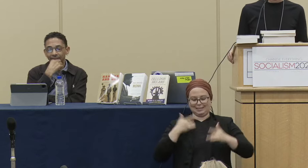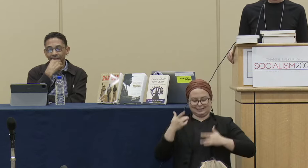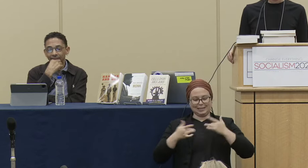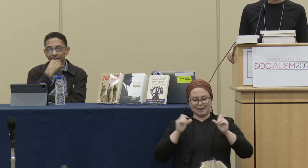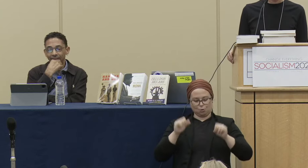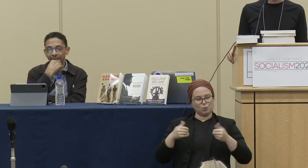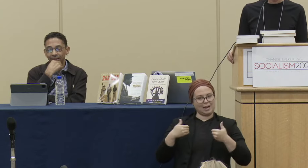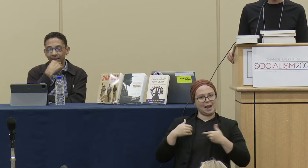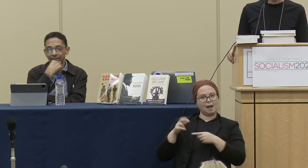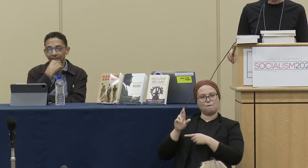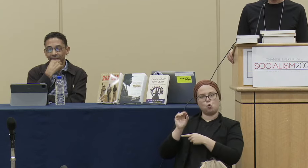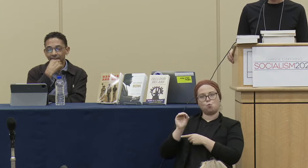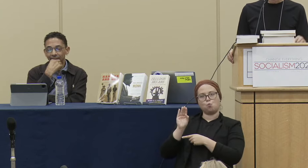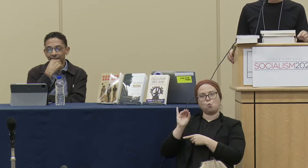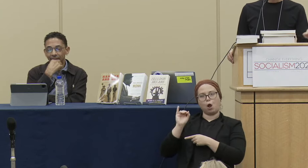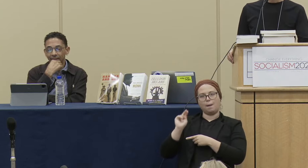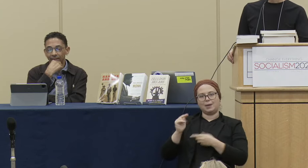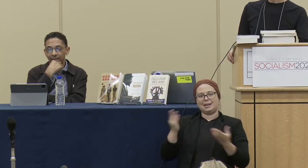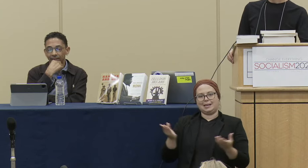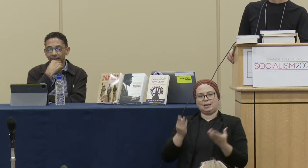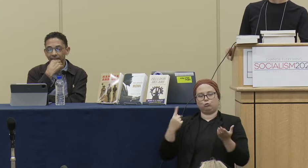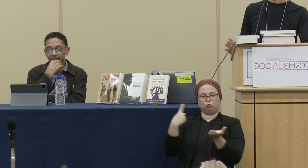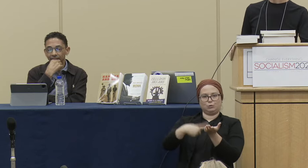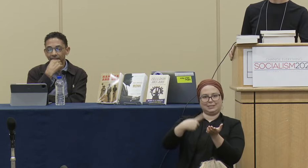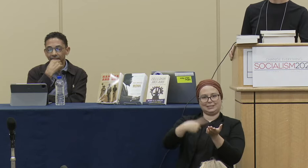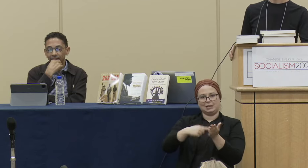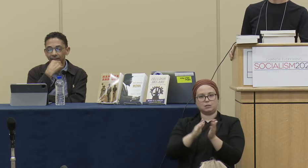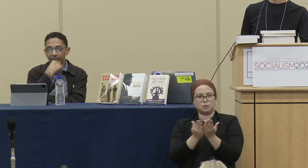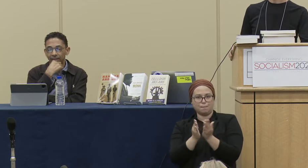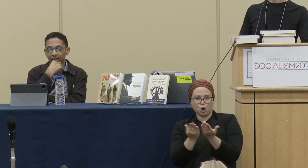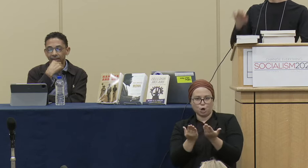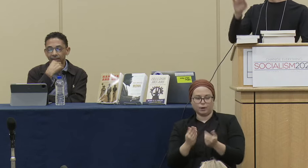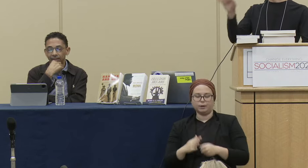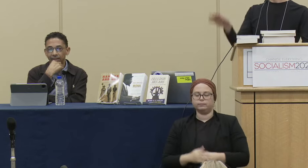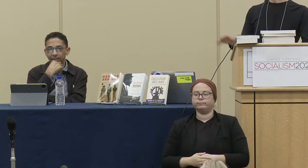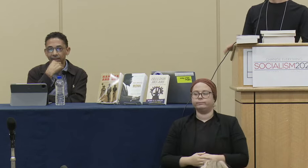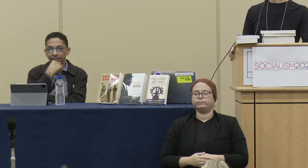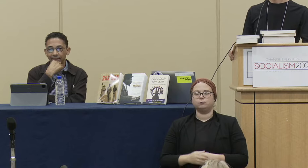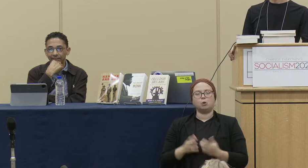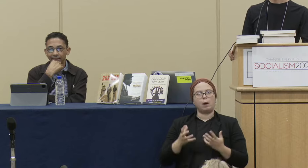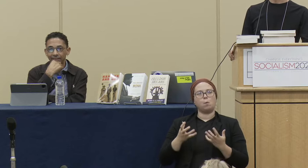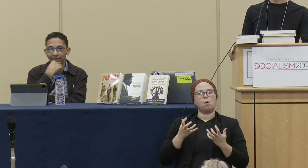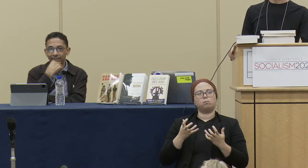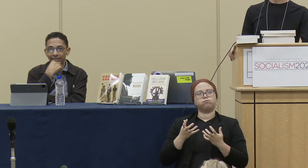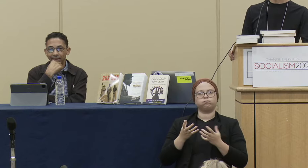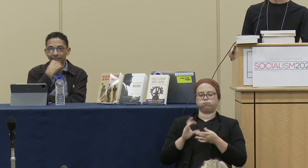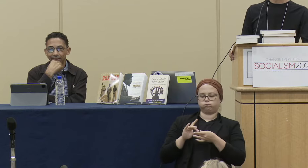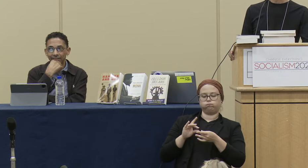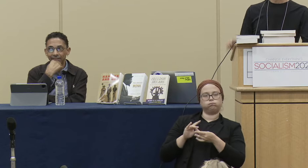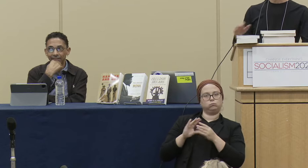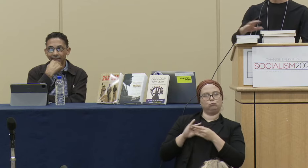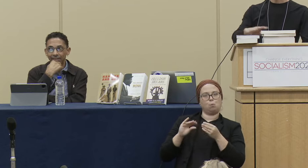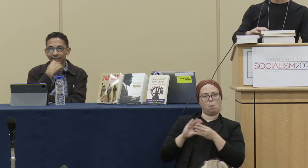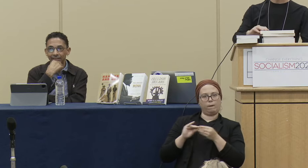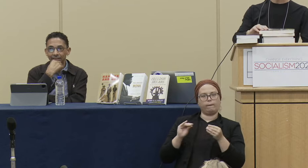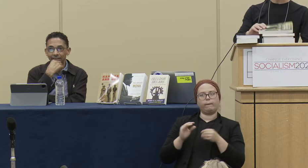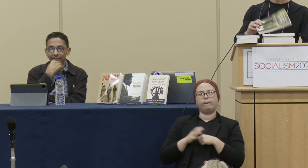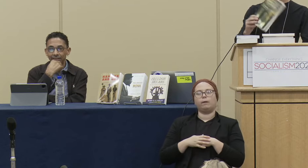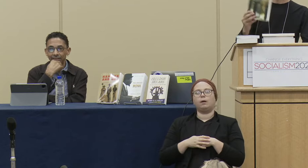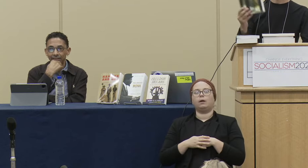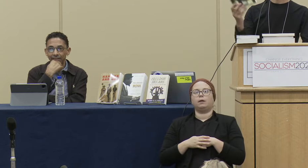excited that we can have Robin here to discuss the book.